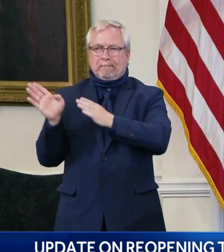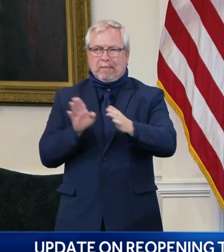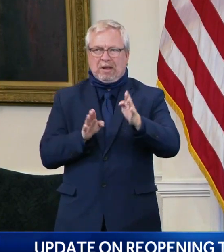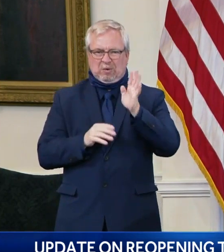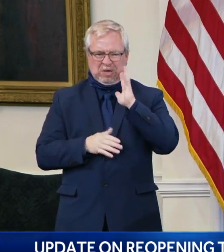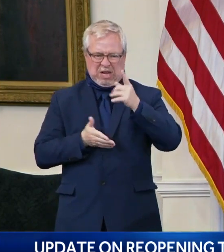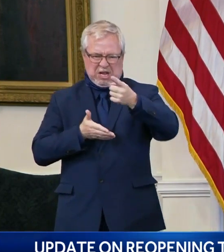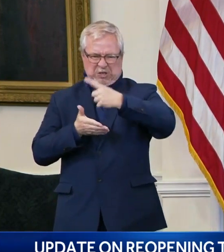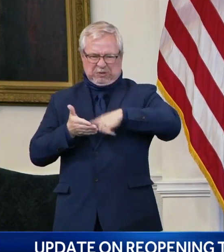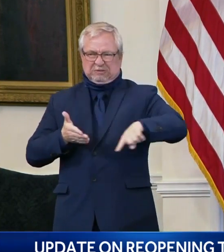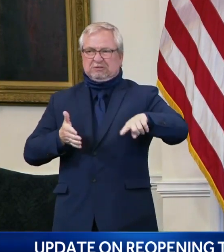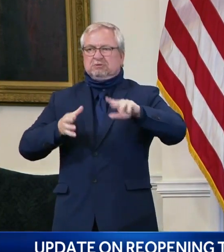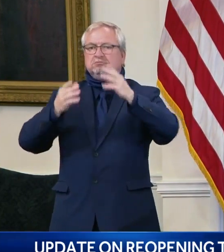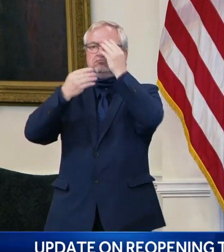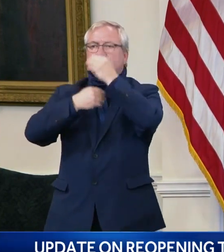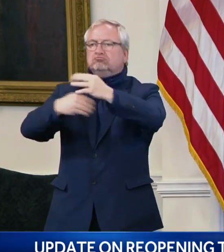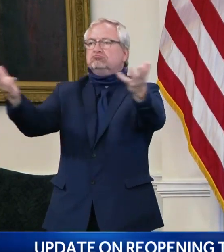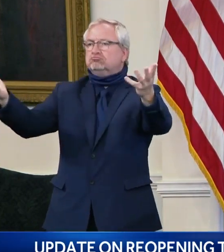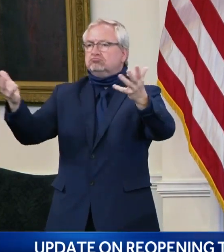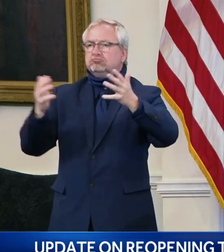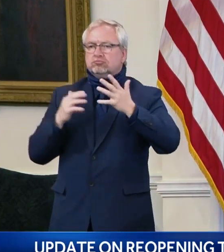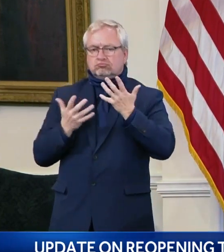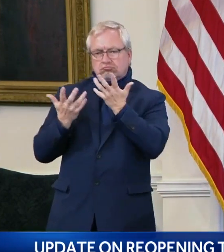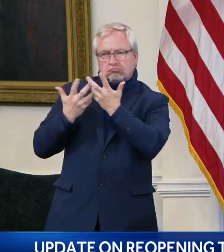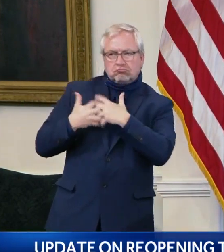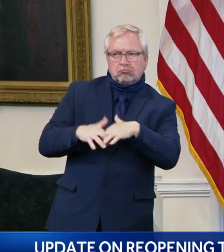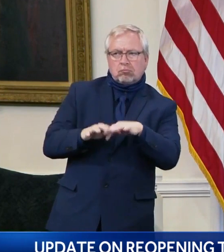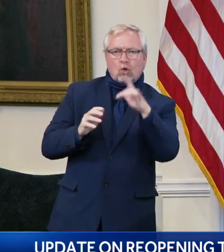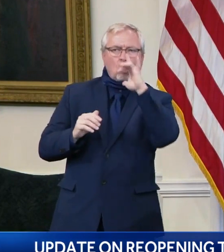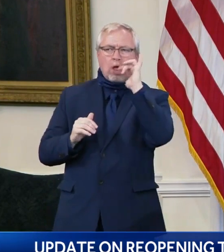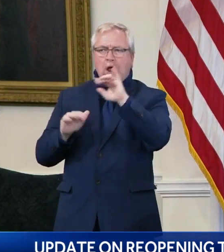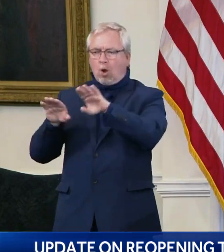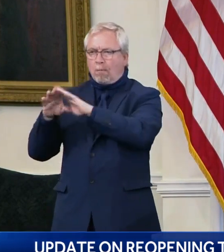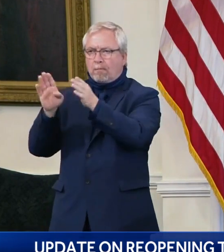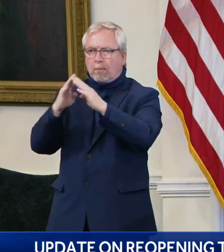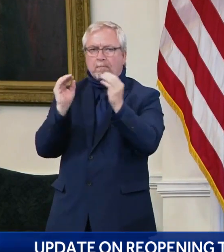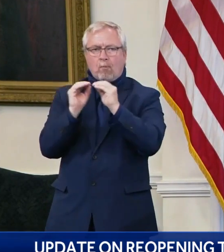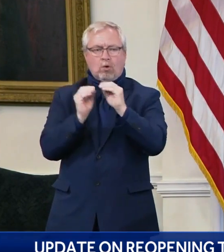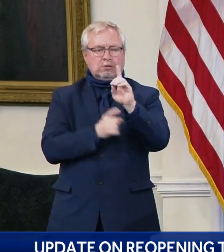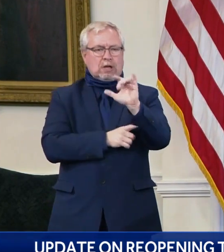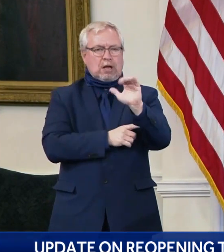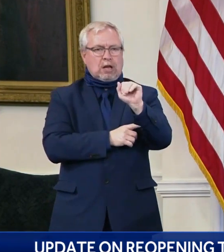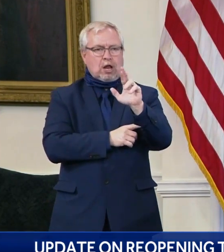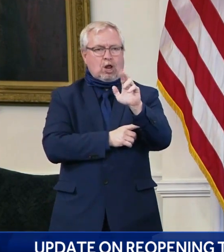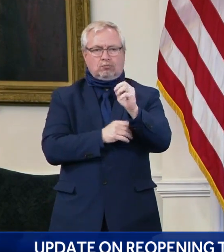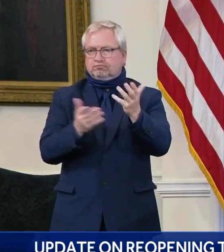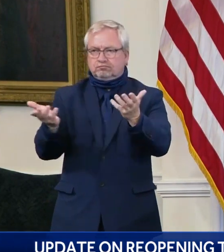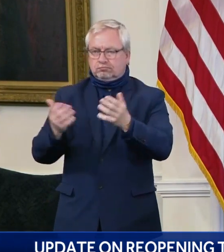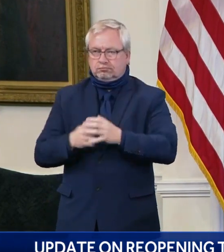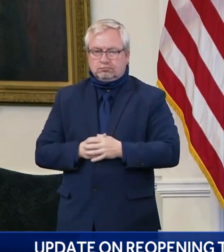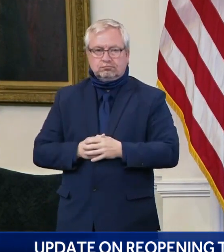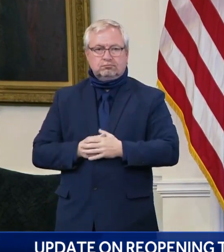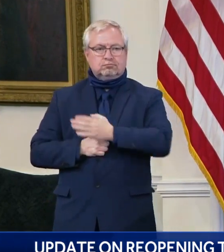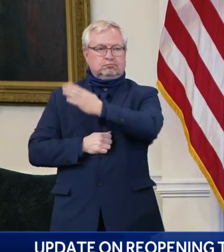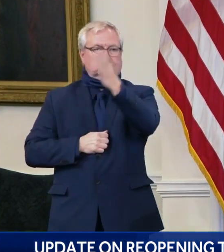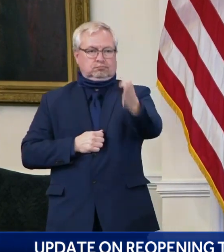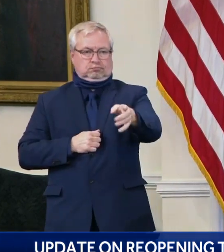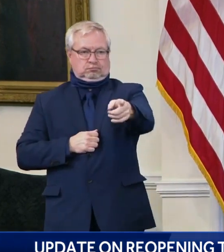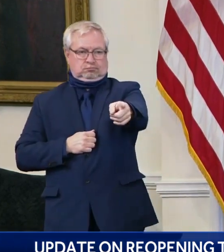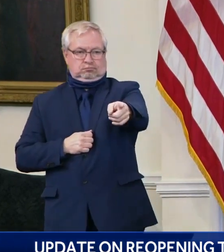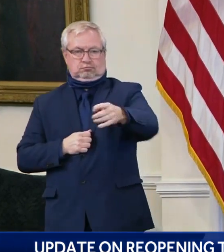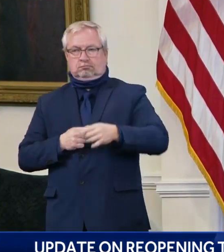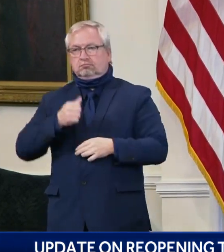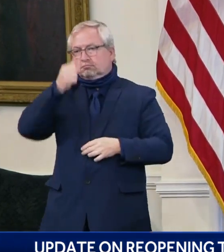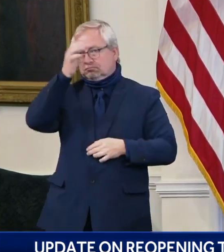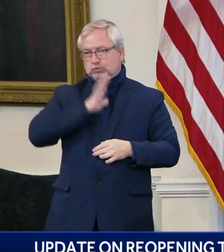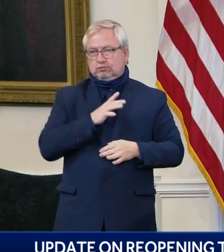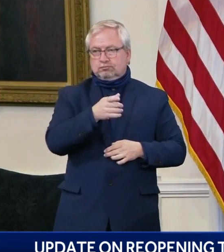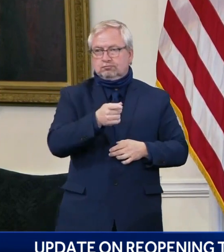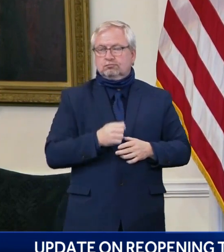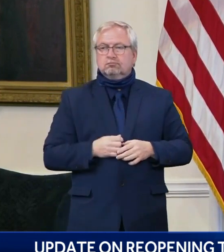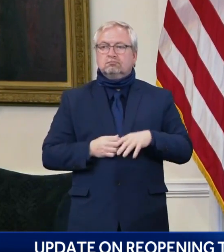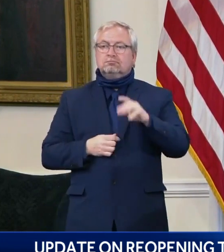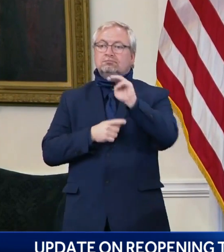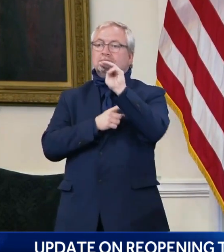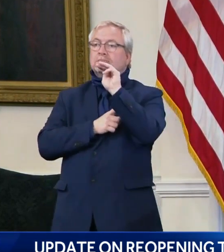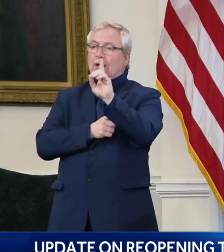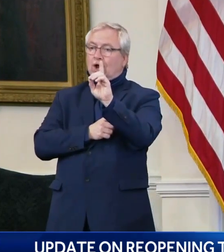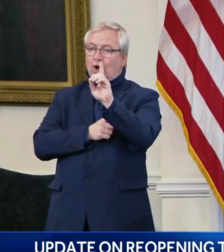DR. KAREN SAMMON IS WORKING ON A REOPENING PLAN WHICH WE WILL HAVE EARLY NEXT WEEK TO GET SAFELY REOPEN ADDITIONAL DAYCARE’S.